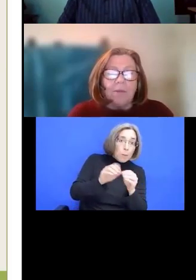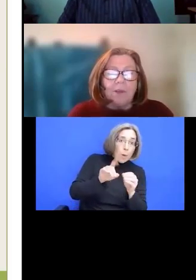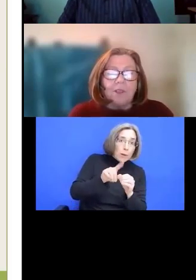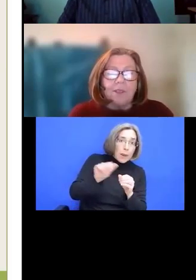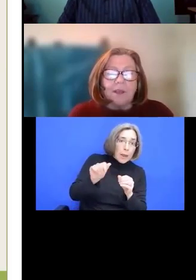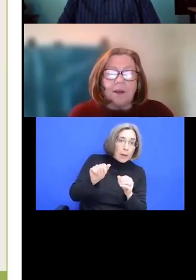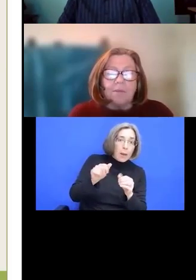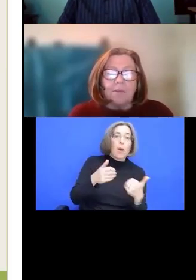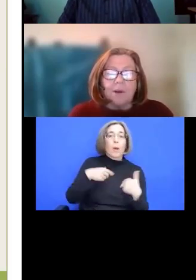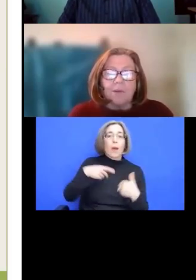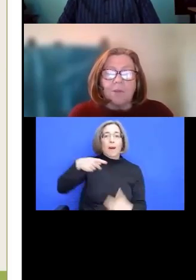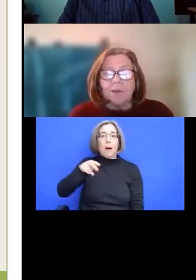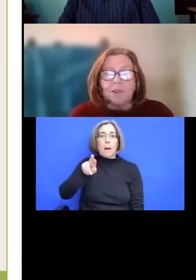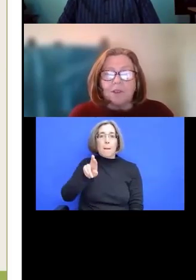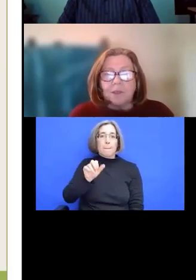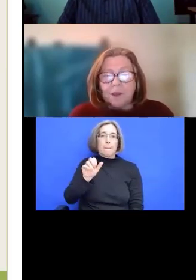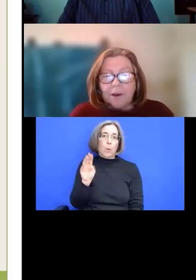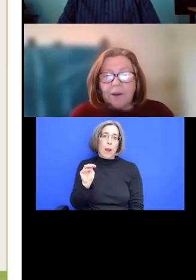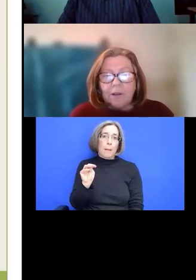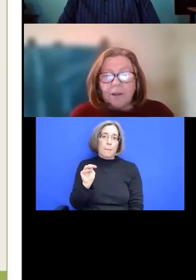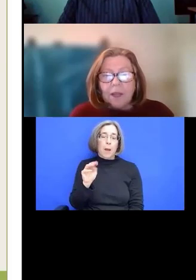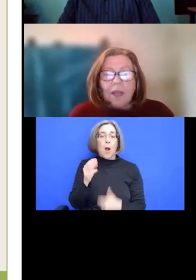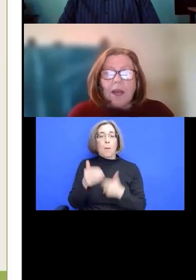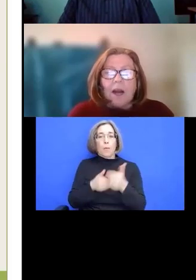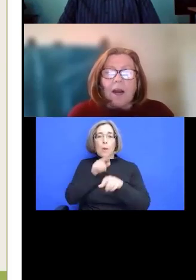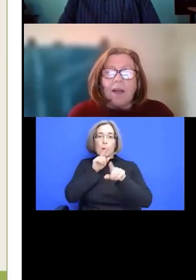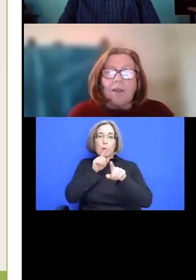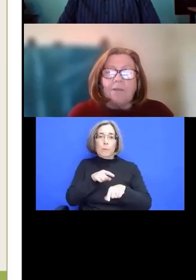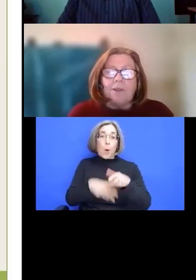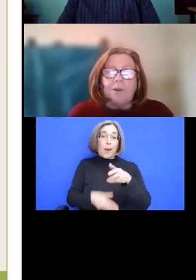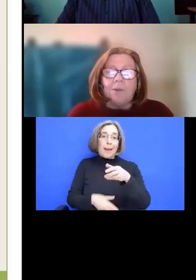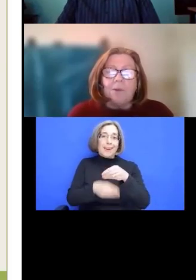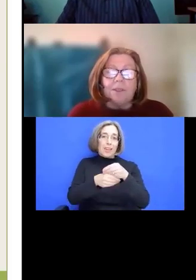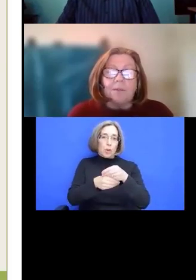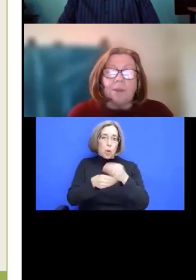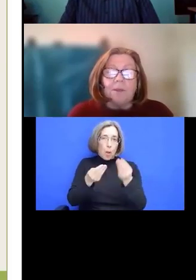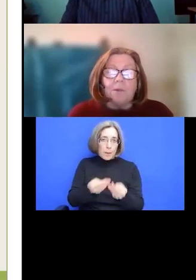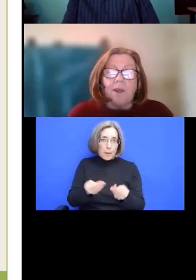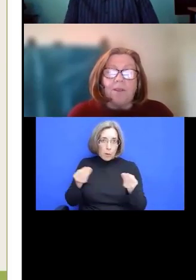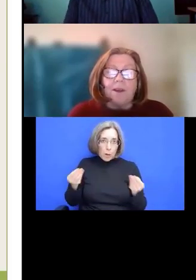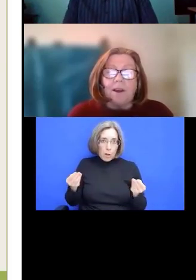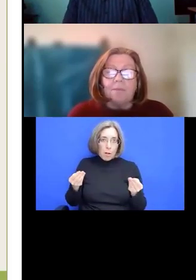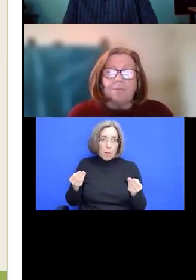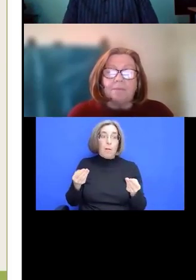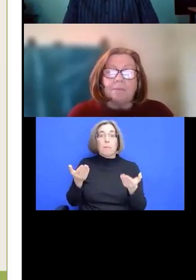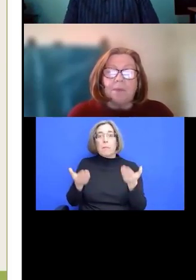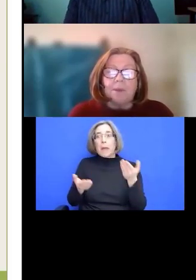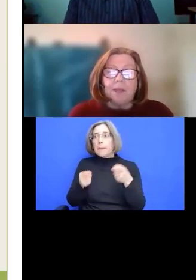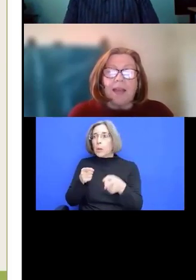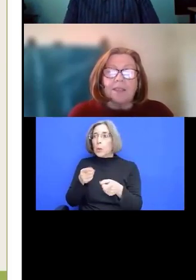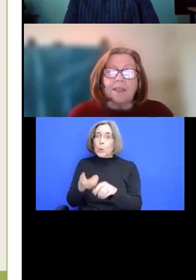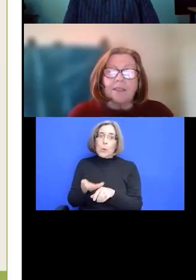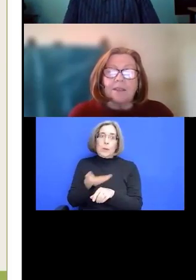which is progress report additional material. If you submit with public access,